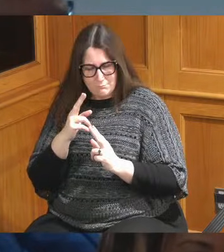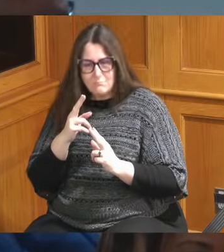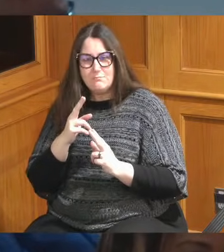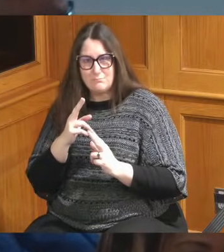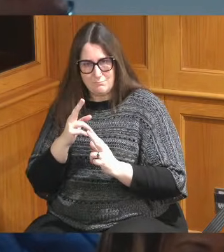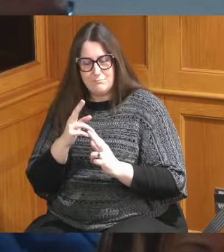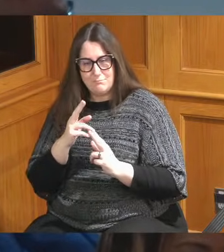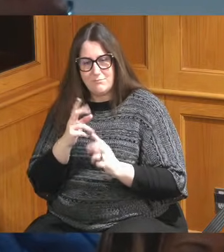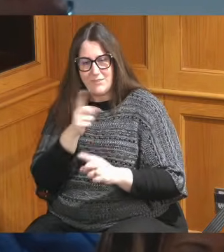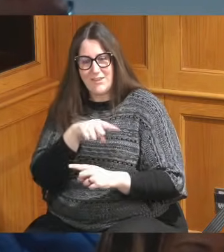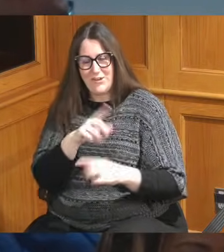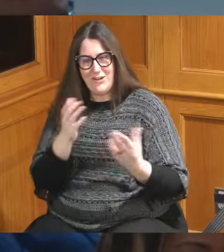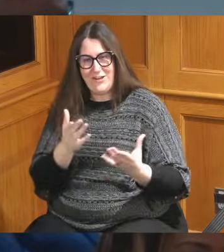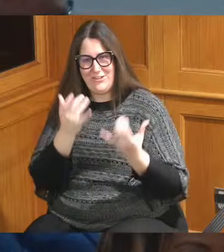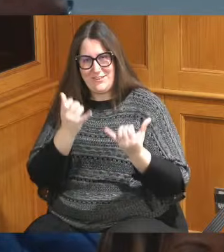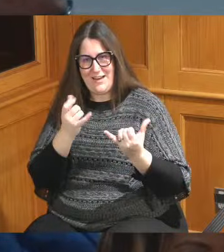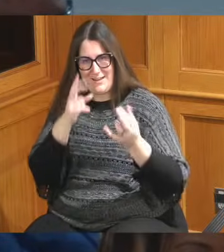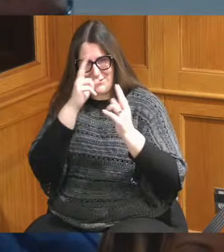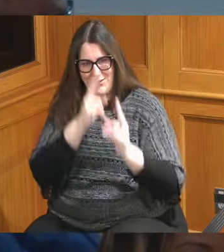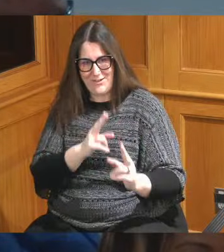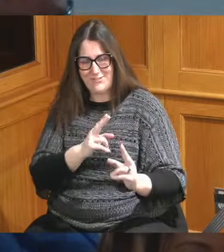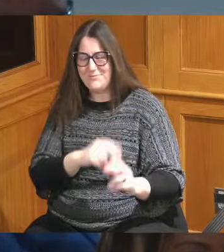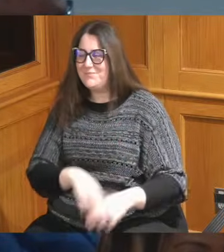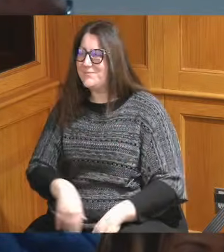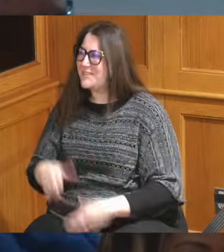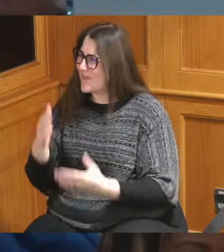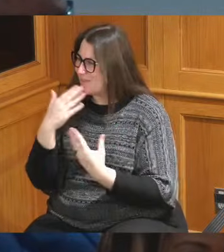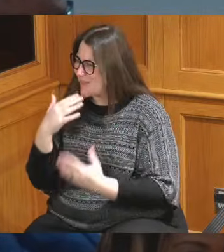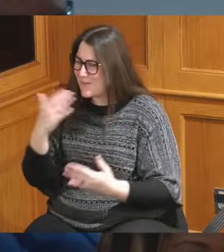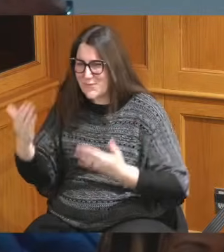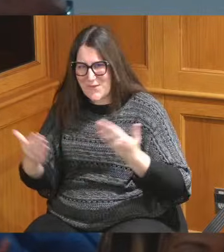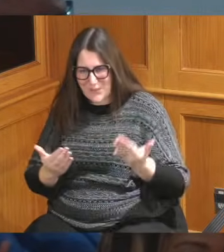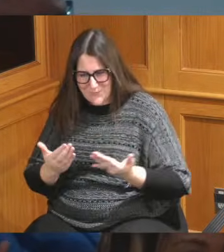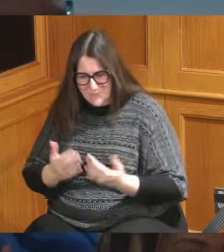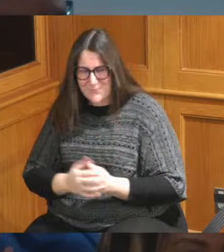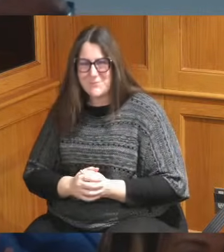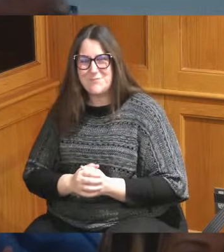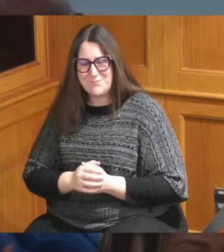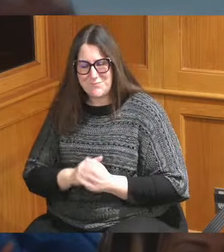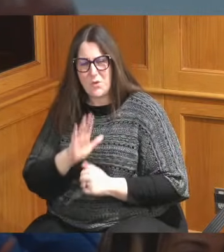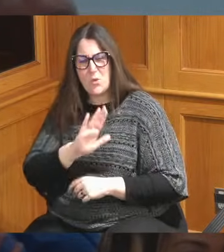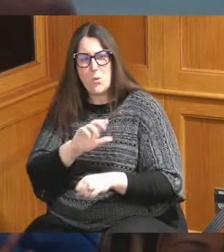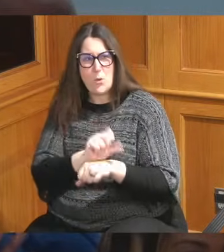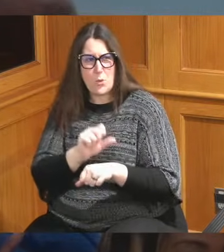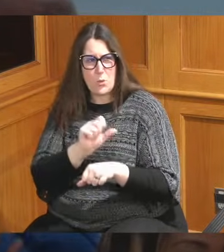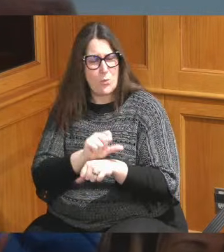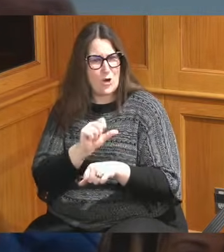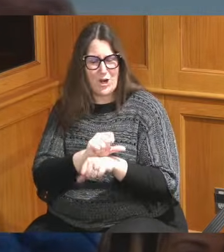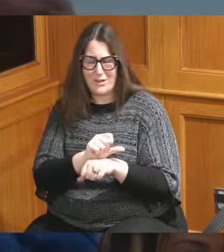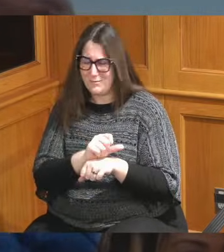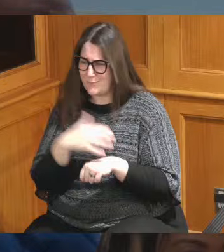of our honorees today. Thank you so much. Welcome. Uh, your work precedes itself. I've heard a lot